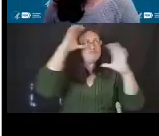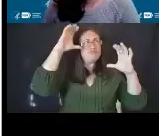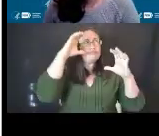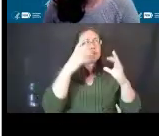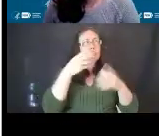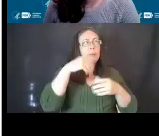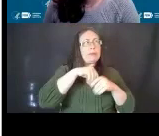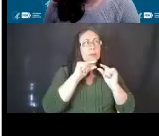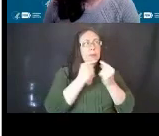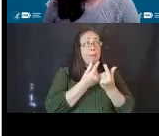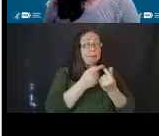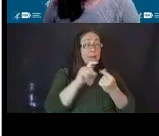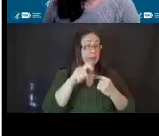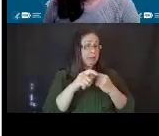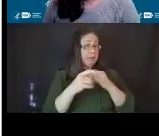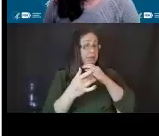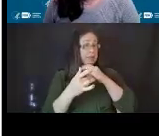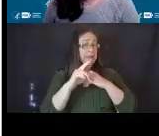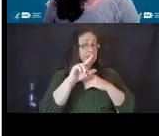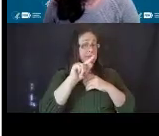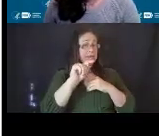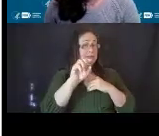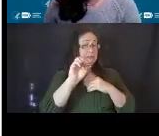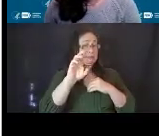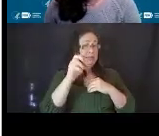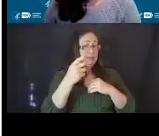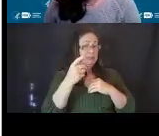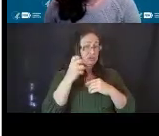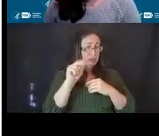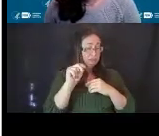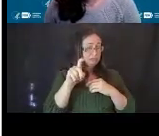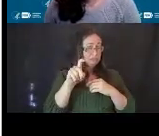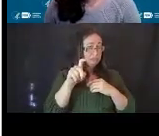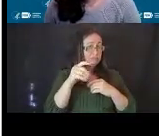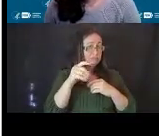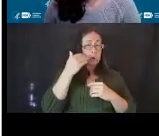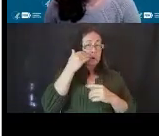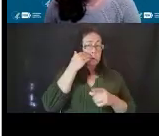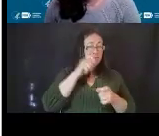When you do open collaborations at any point in your career,